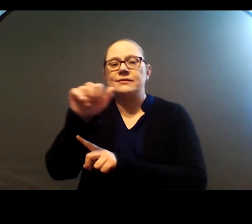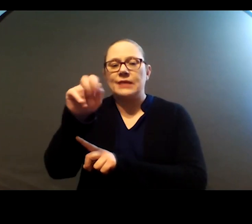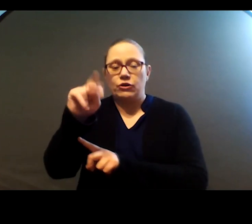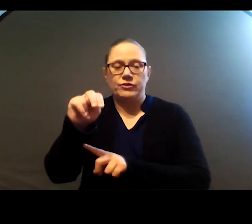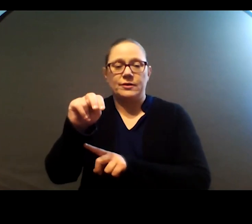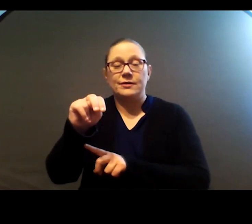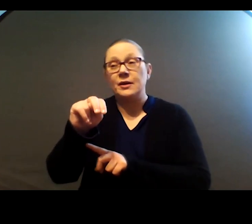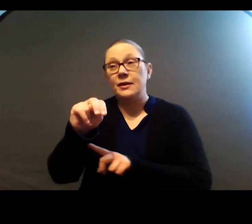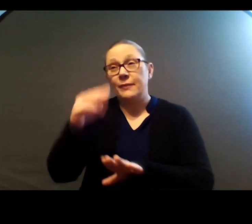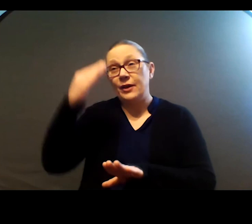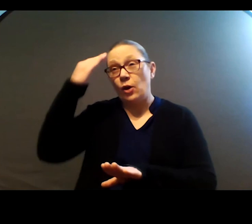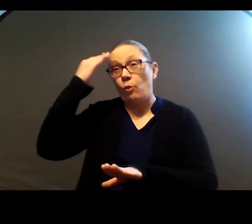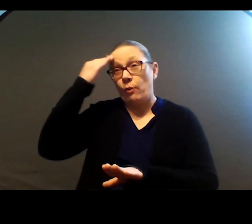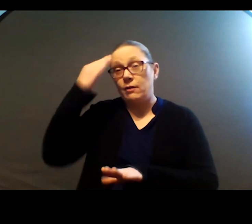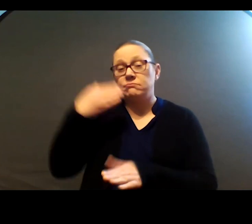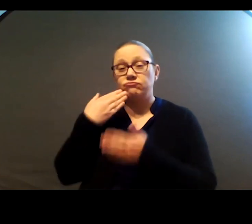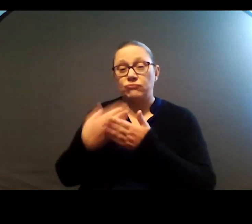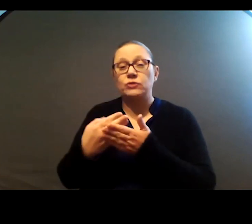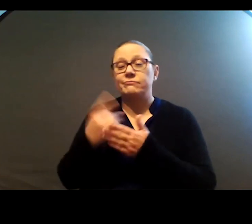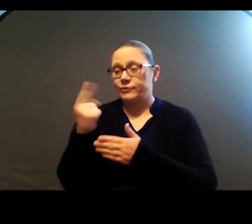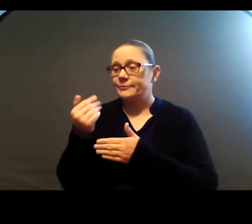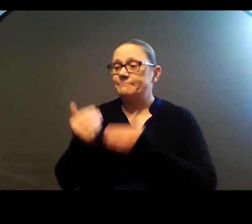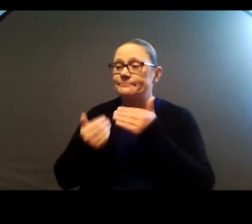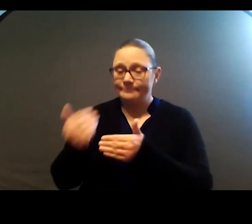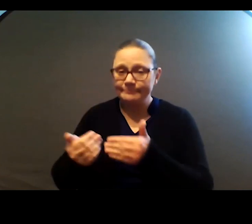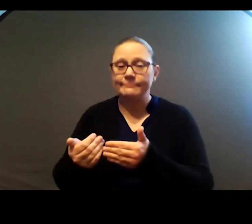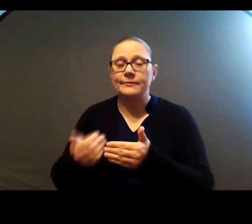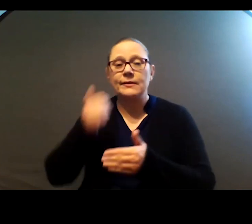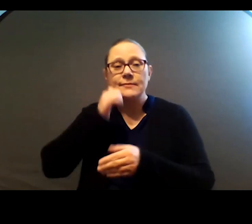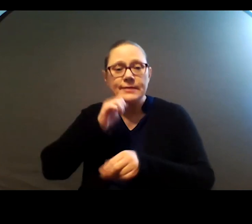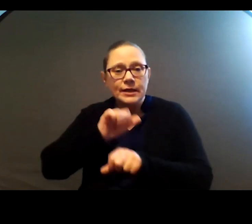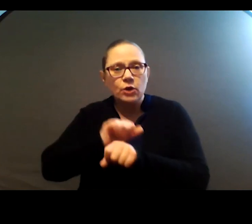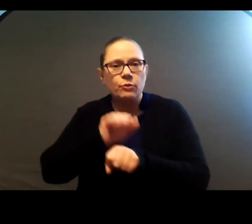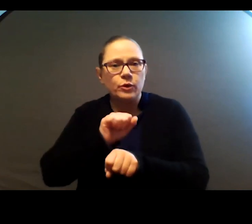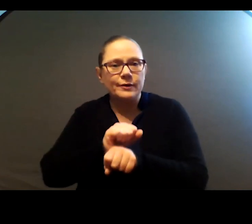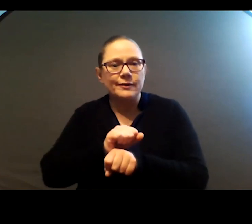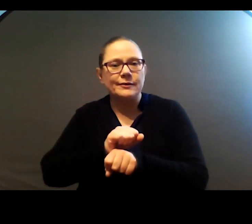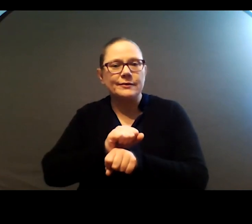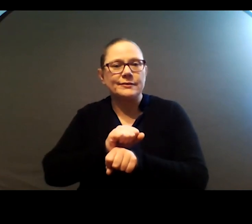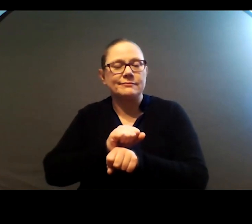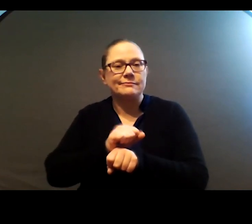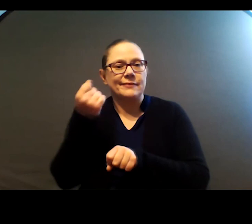first step and then in the day-to-day work being cognizant among our clients that many